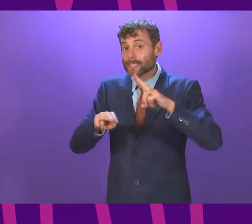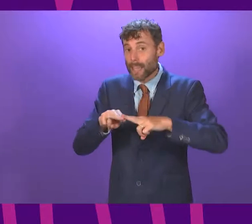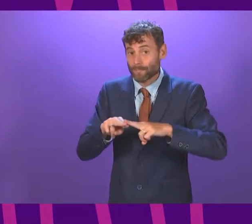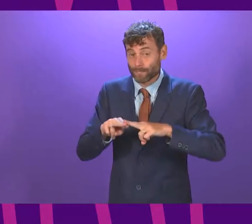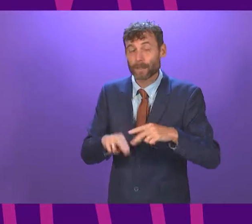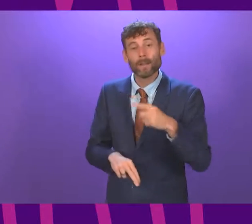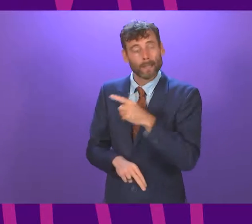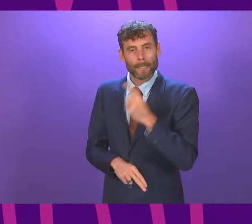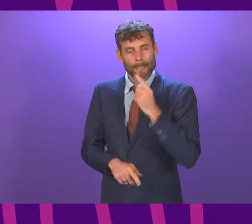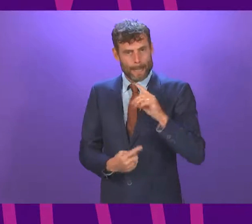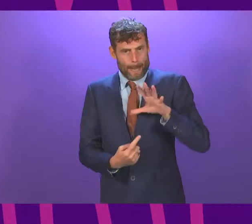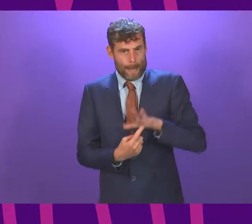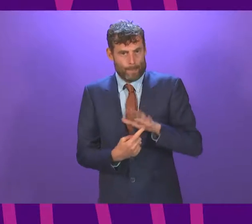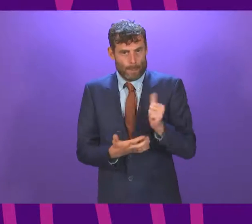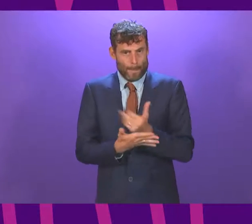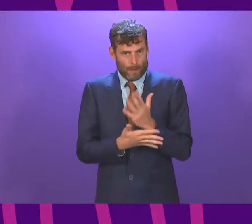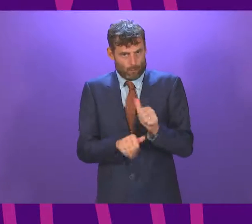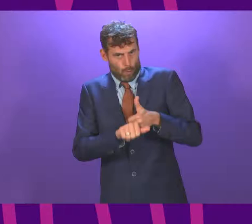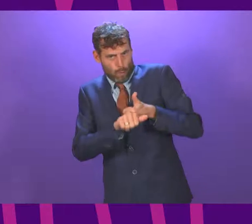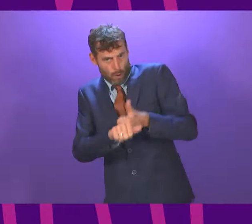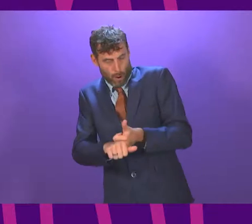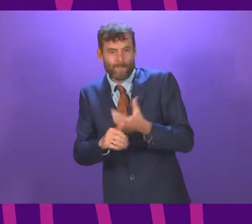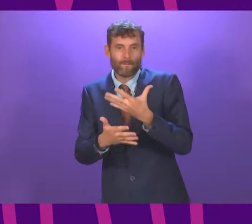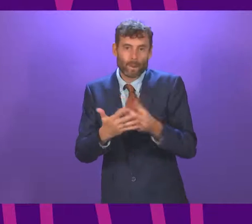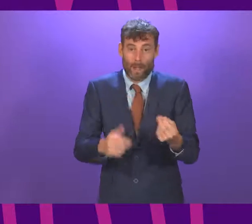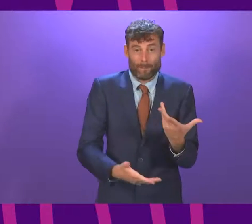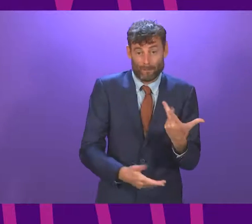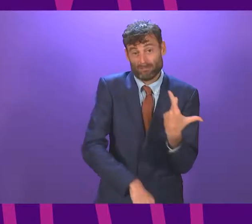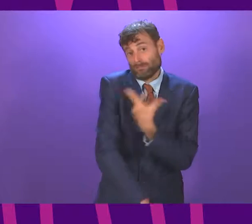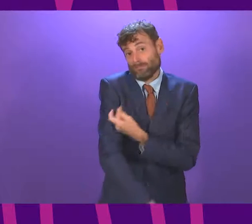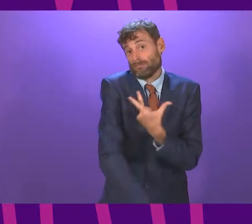mitigations are in place. Vaccination is surely the strongest tool that we have.